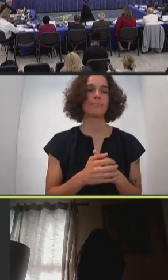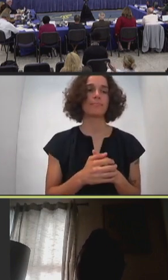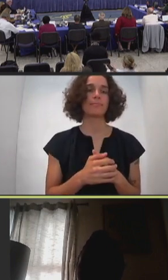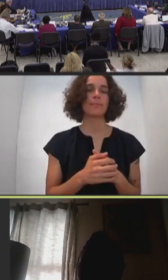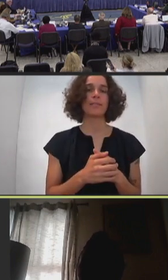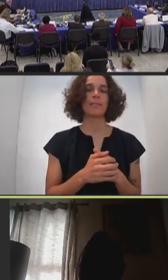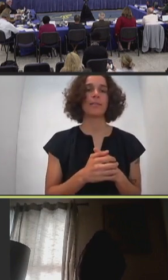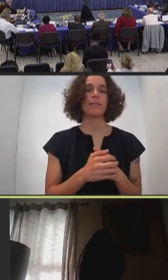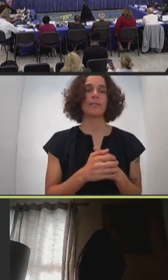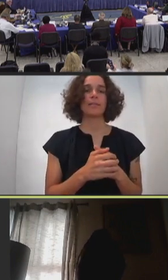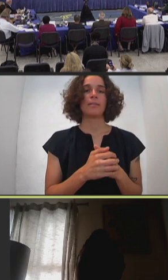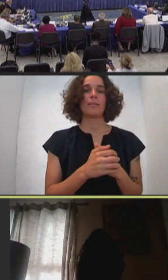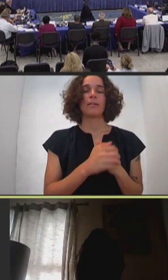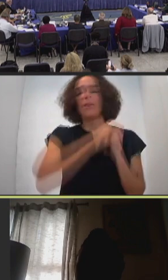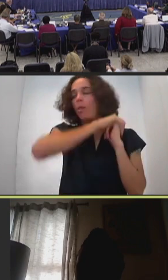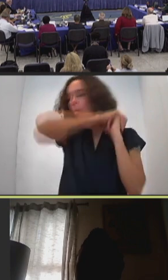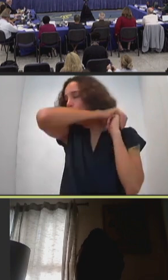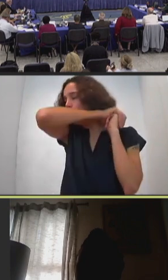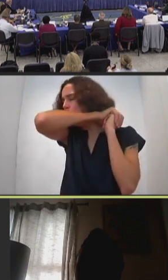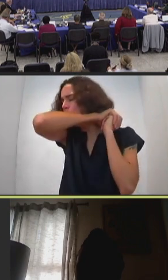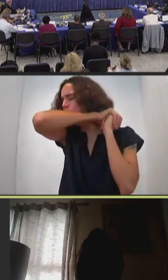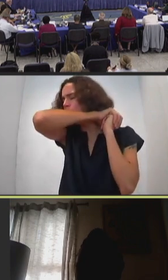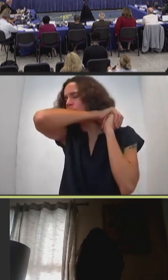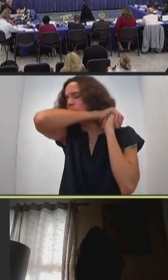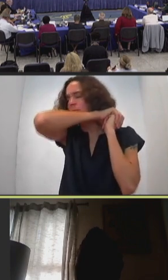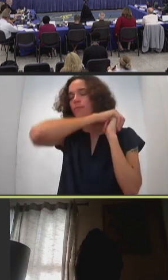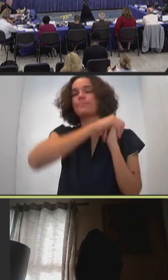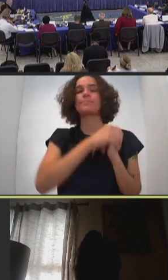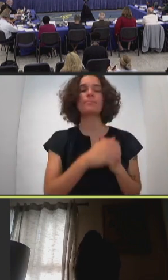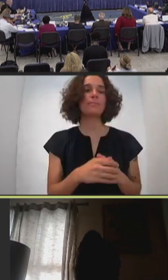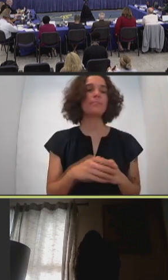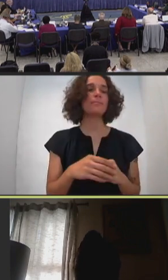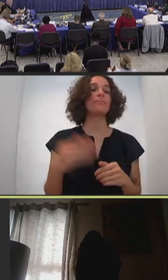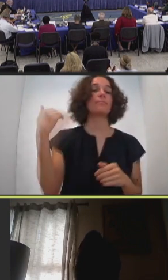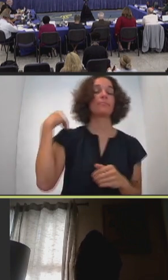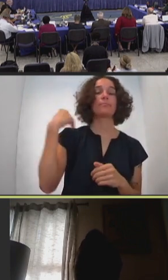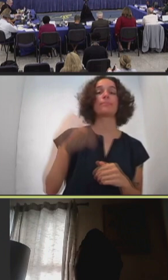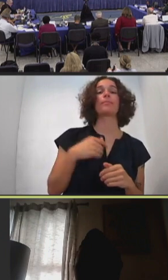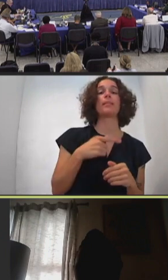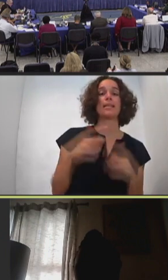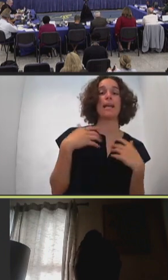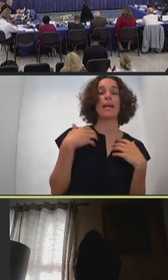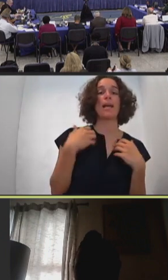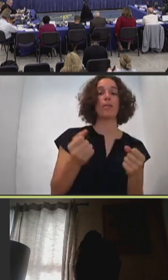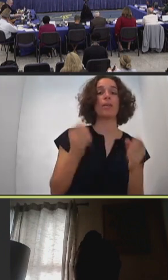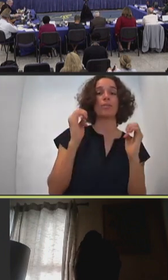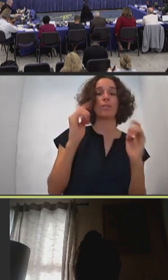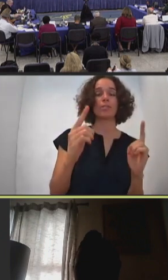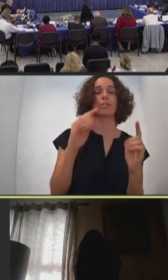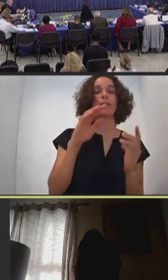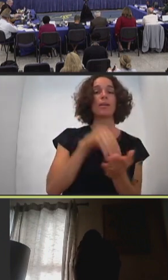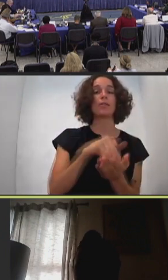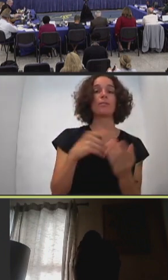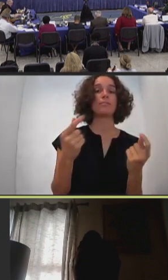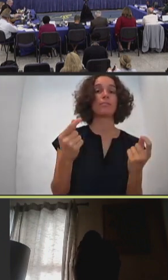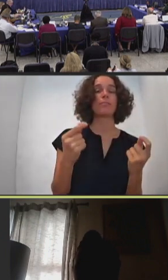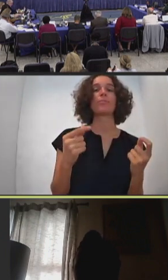area health education center, was the objective to put together young people who trained and